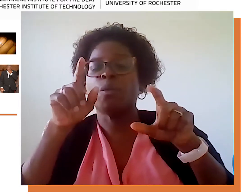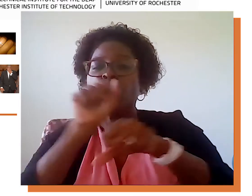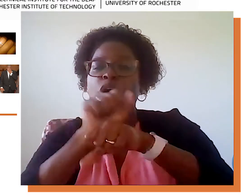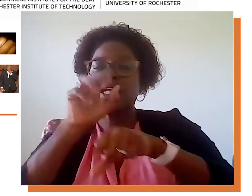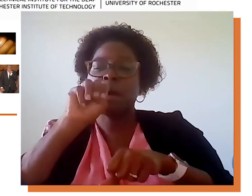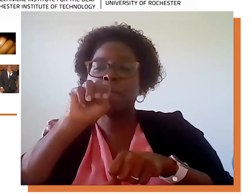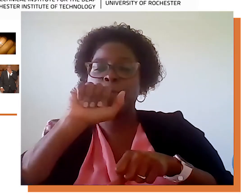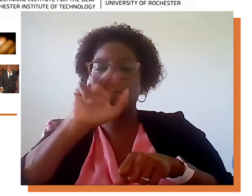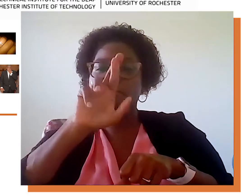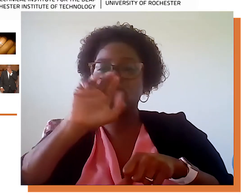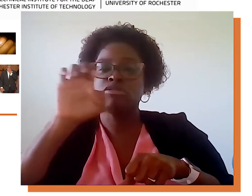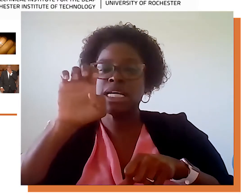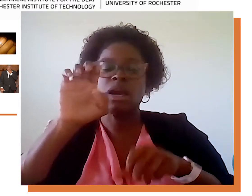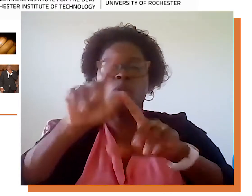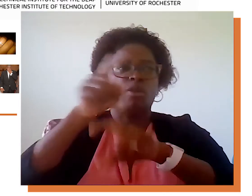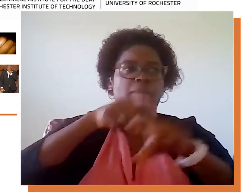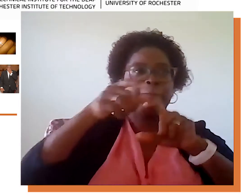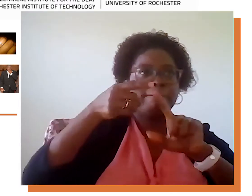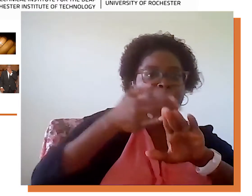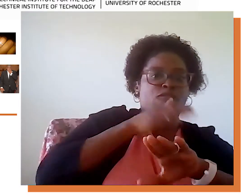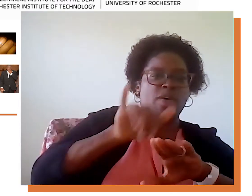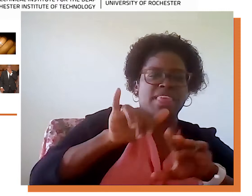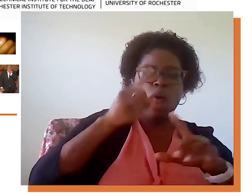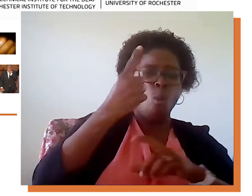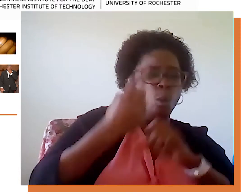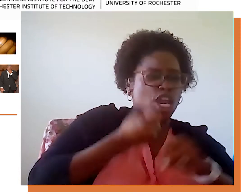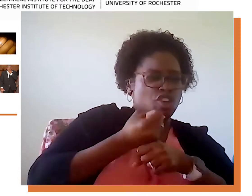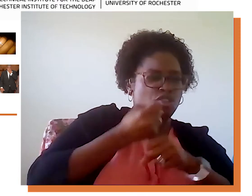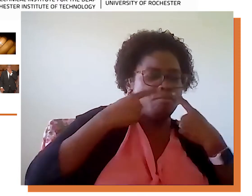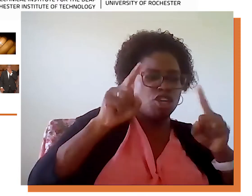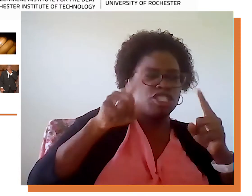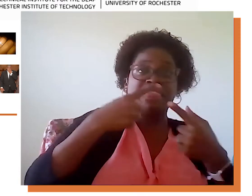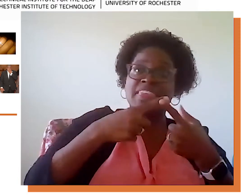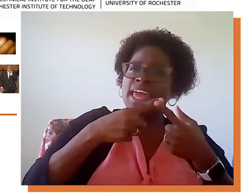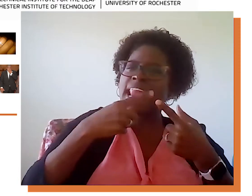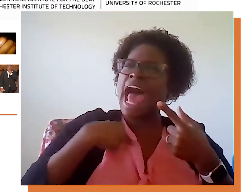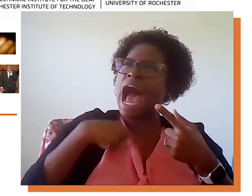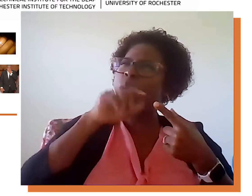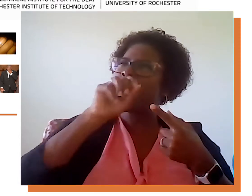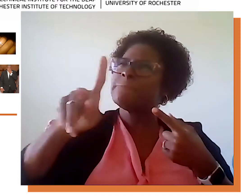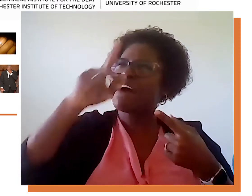within the agency. So, I was one year at Partners.